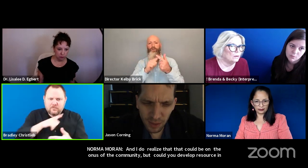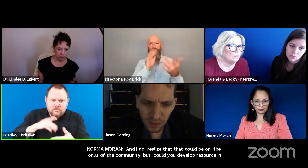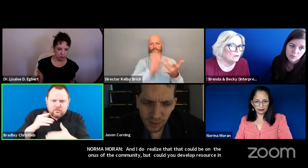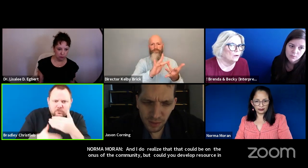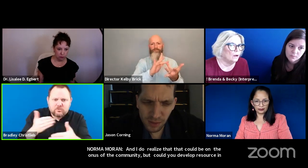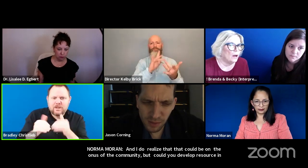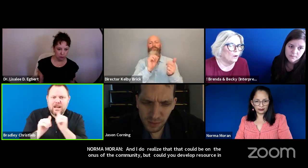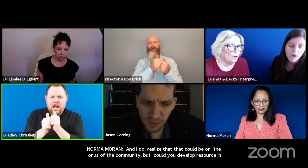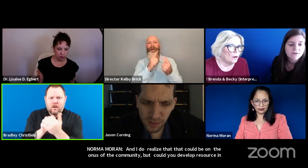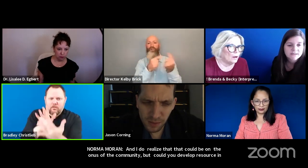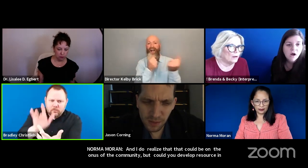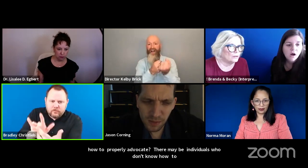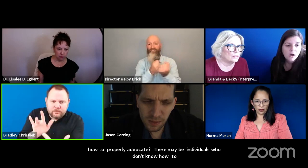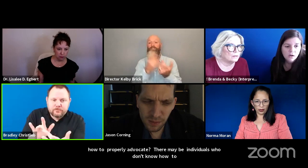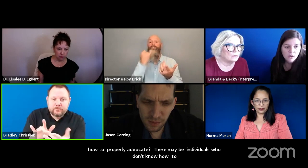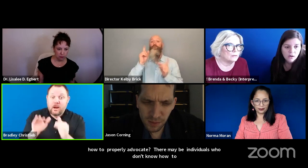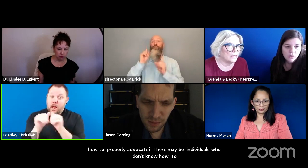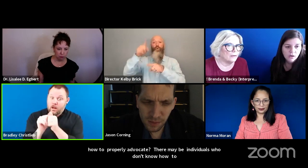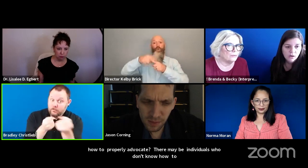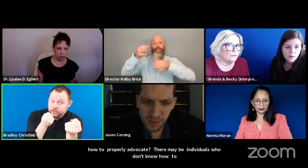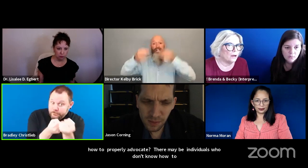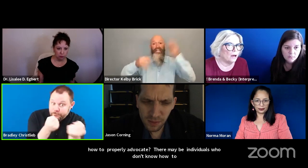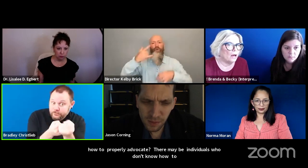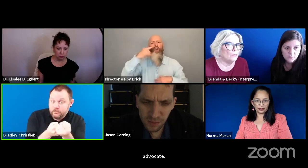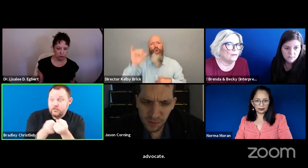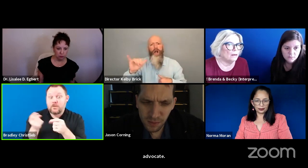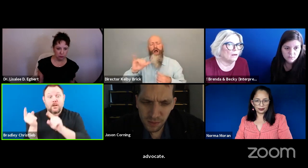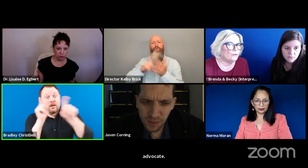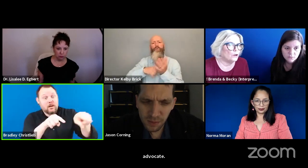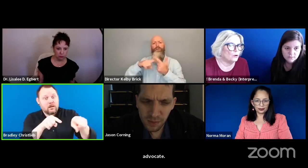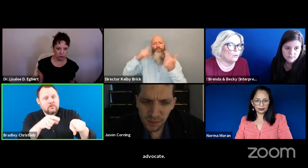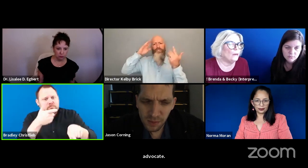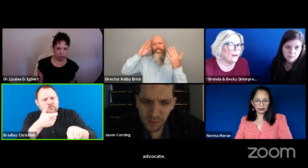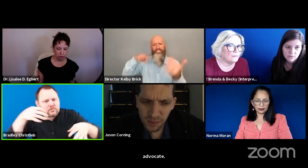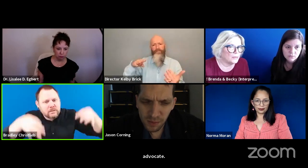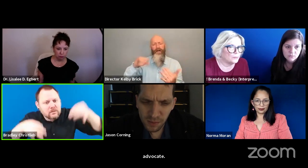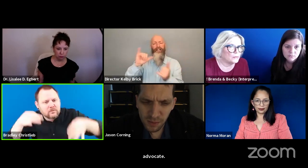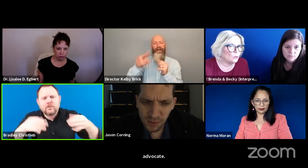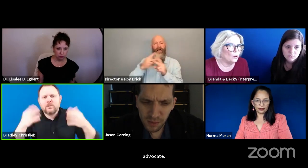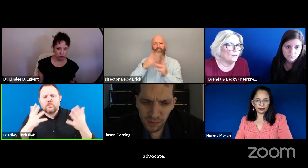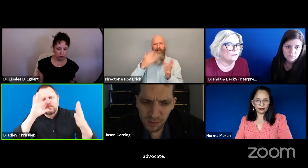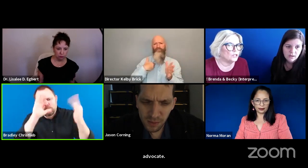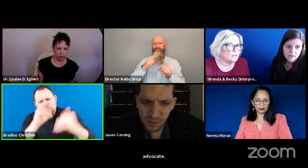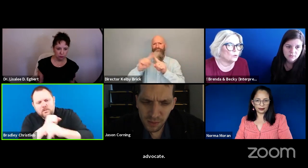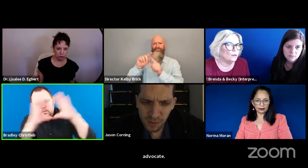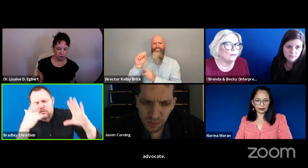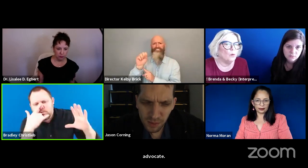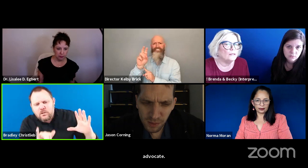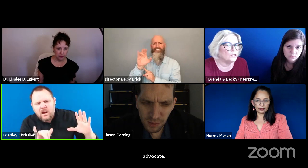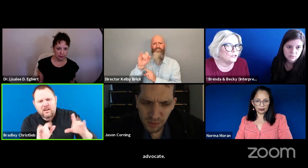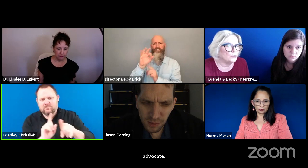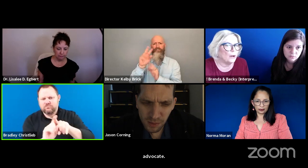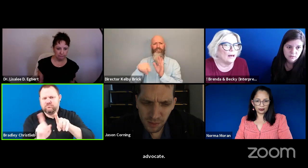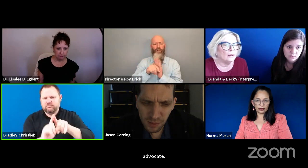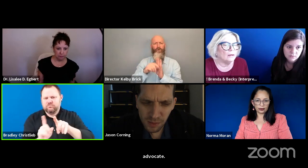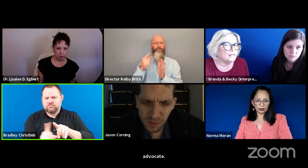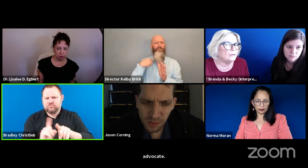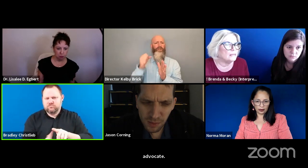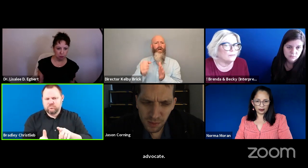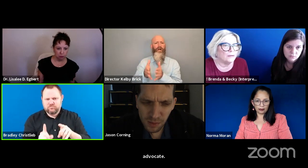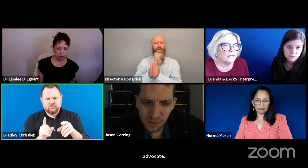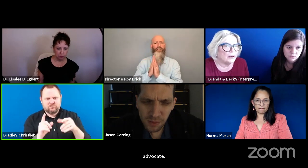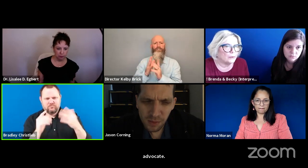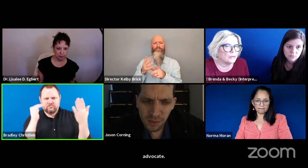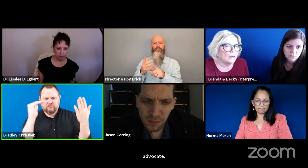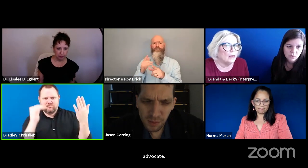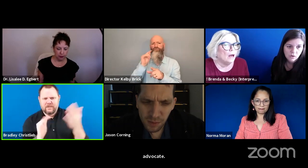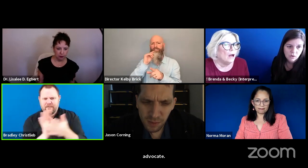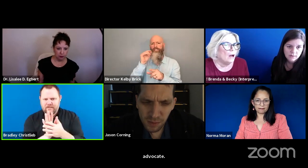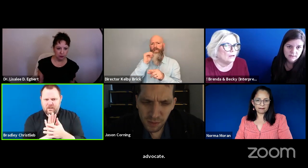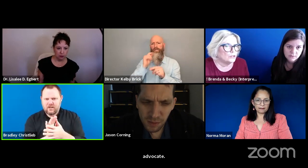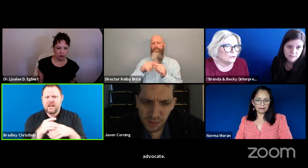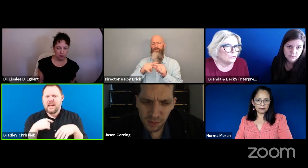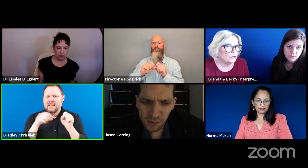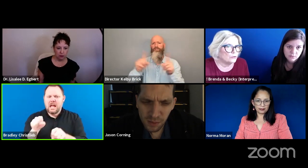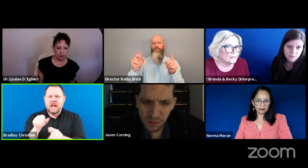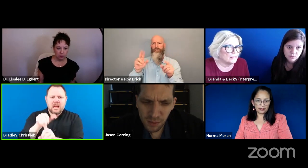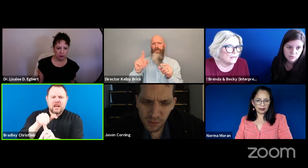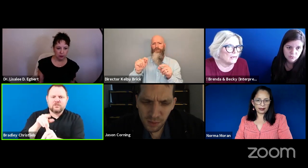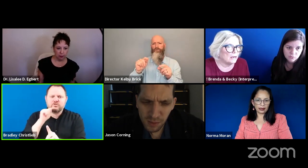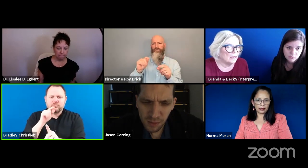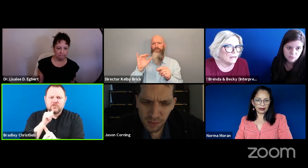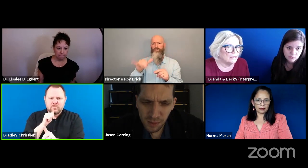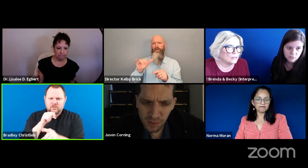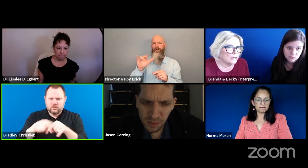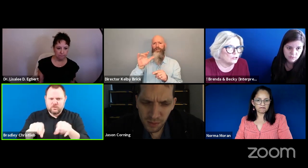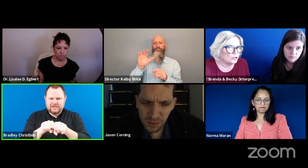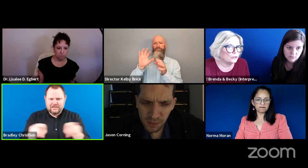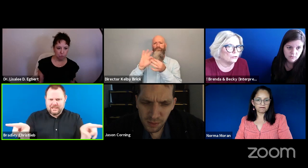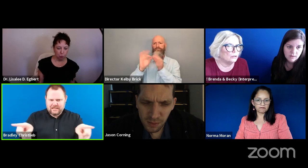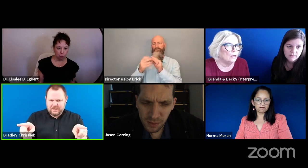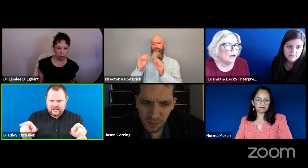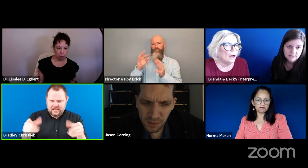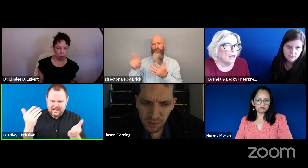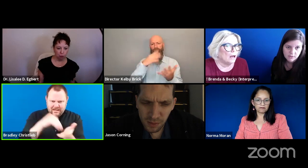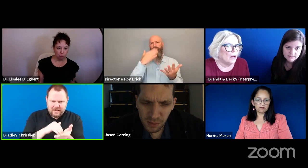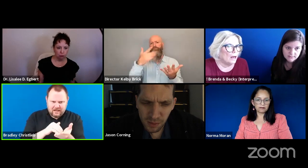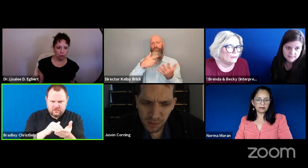Our staff, we have tip sheets on what to do, a series of videos, how to address the legislature